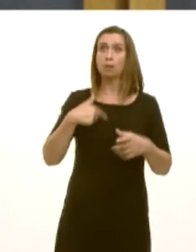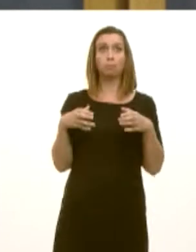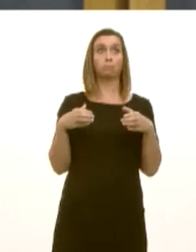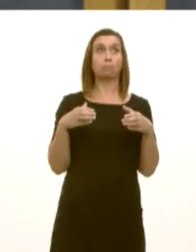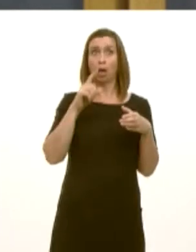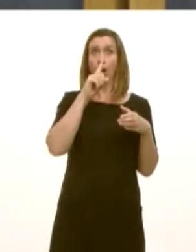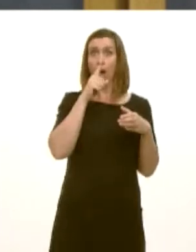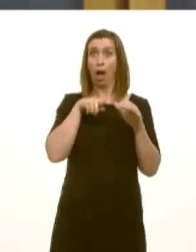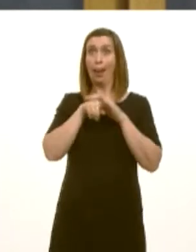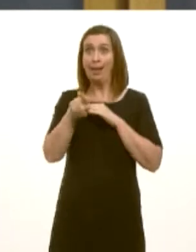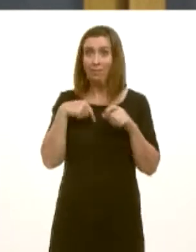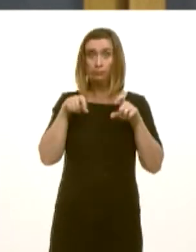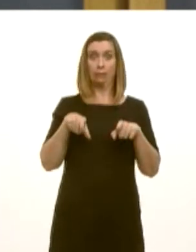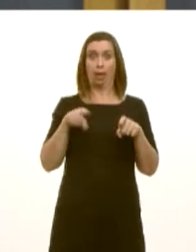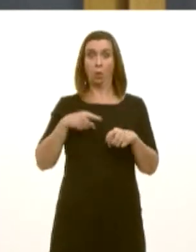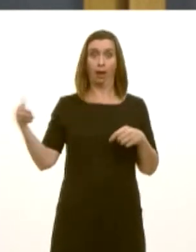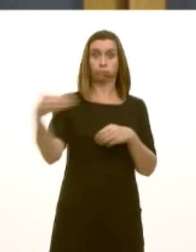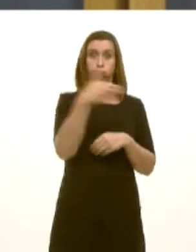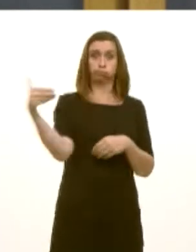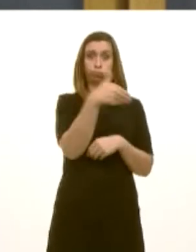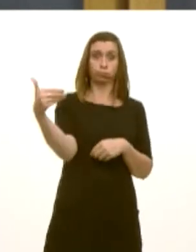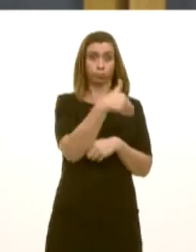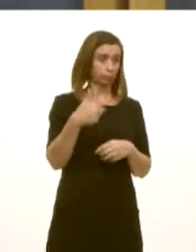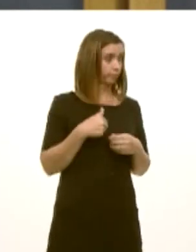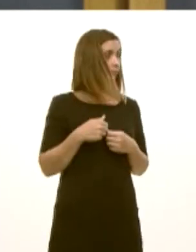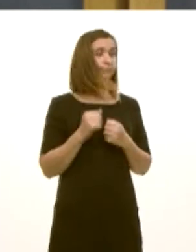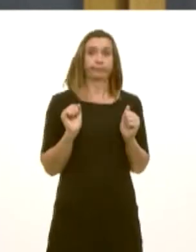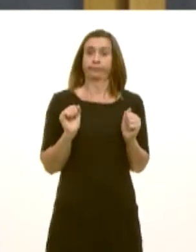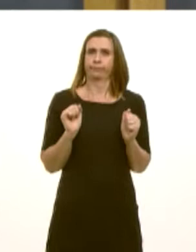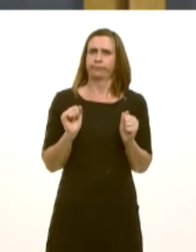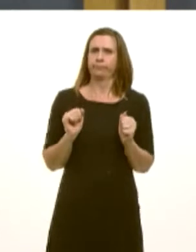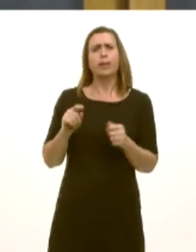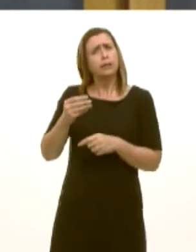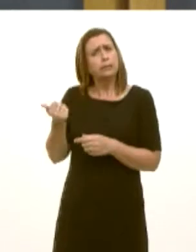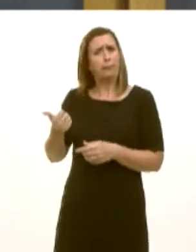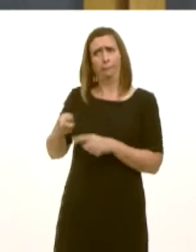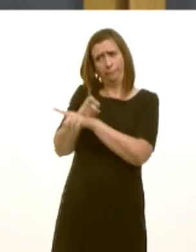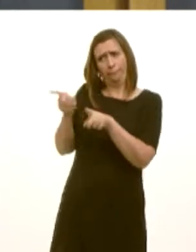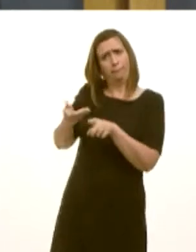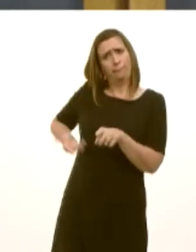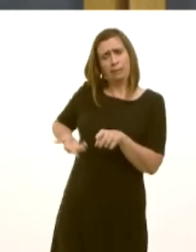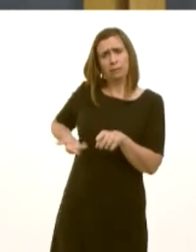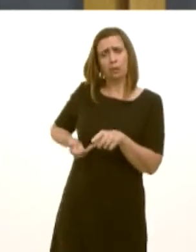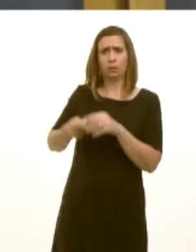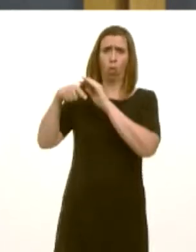My question, Minister, is: what compensation could be made available to those businesses in particular that can prove a financial loss?